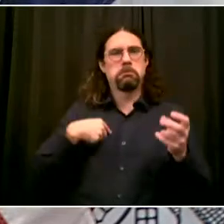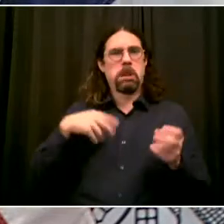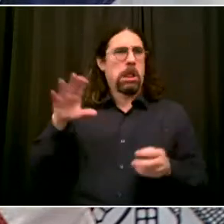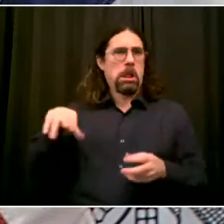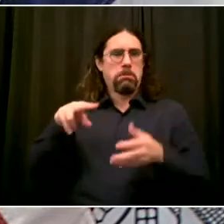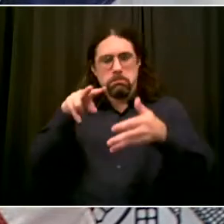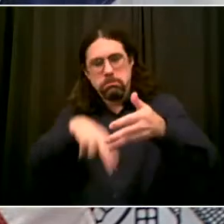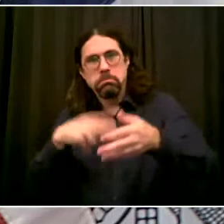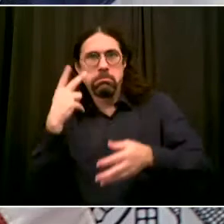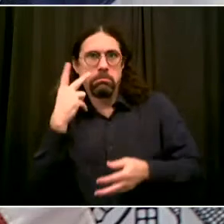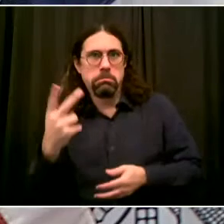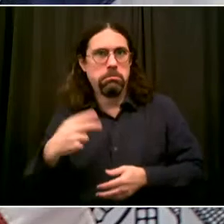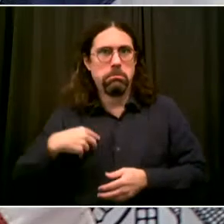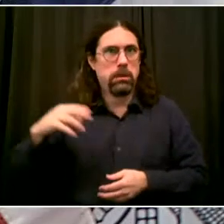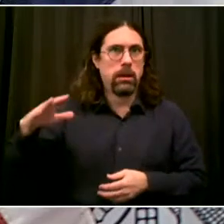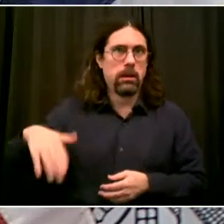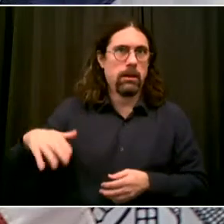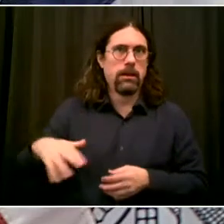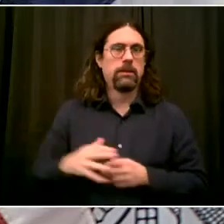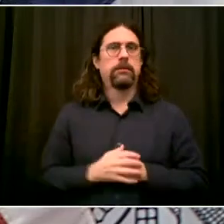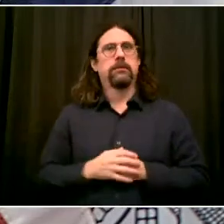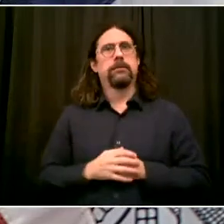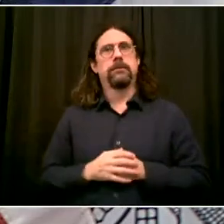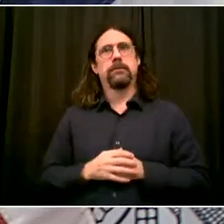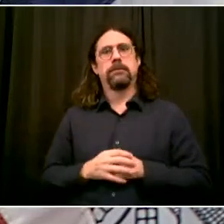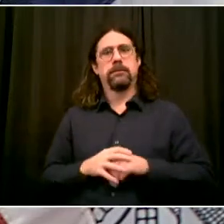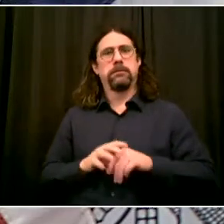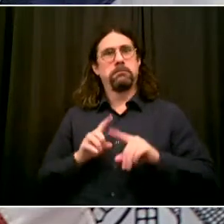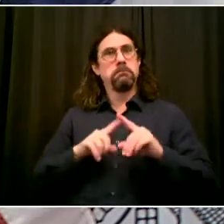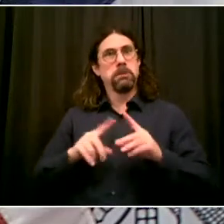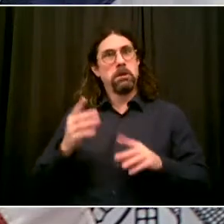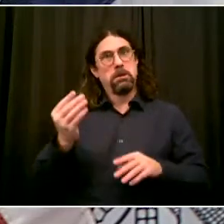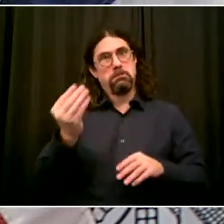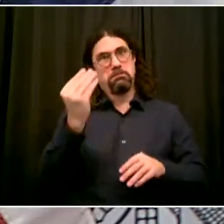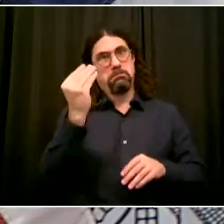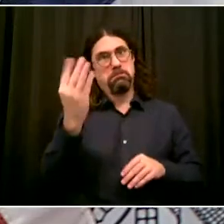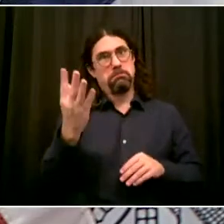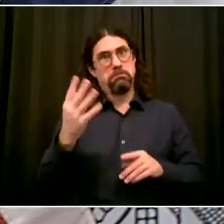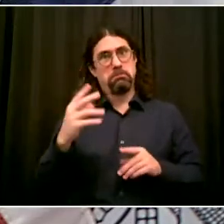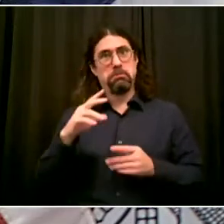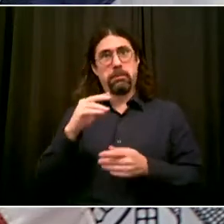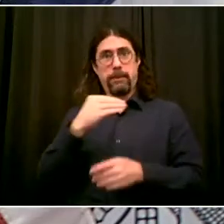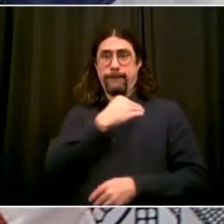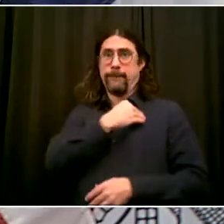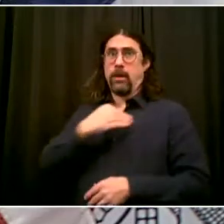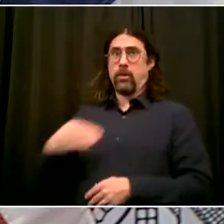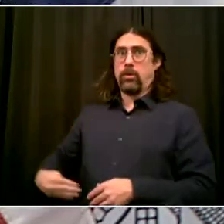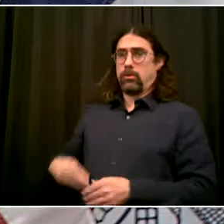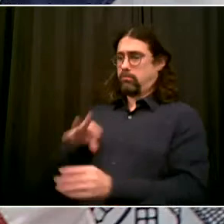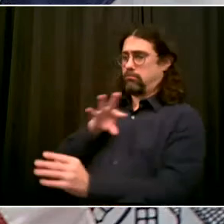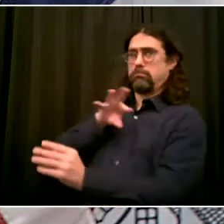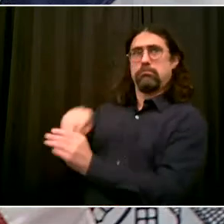FOR ALL WITHOUT MAYORAL CONTROL. WE COULD NENER VE HAVE E REOPENED OUR SCSCOOHLS.